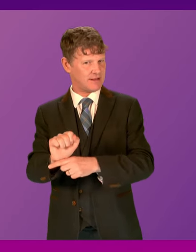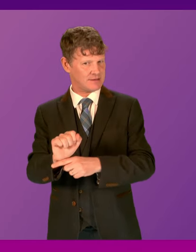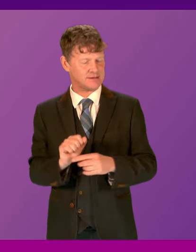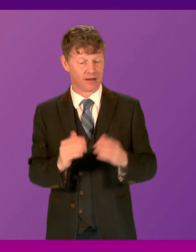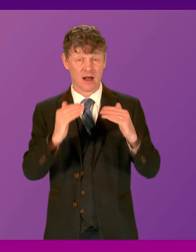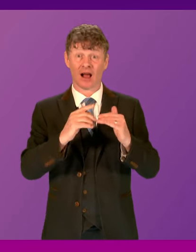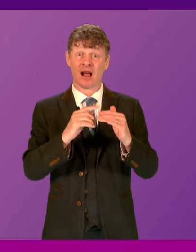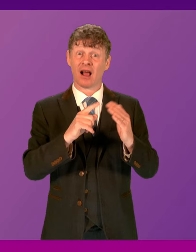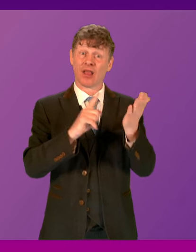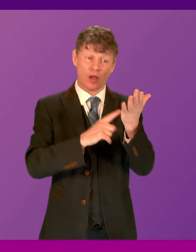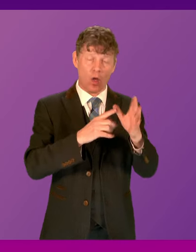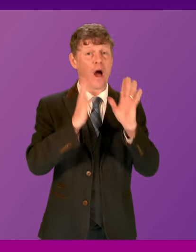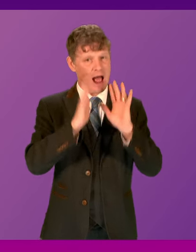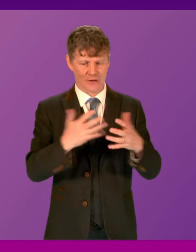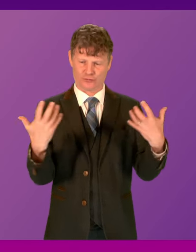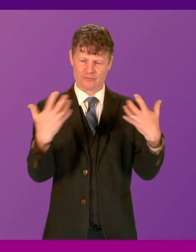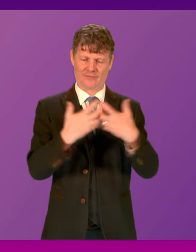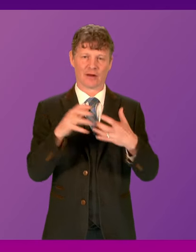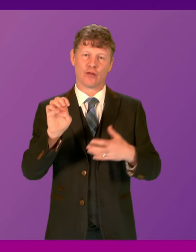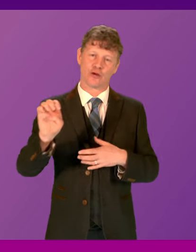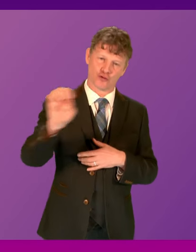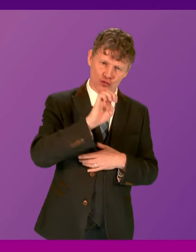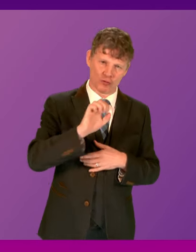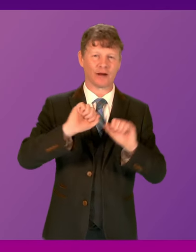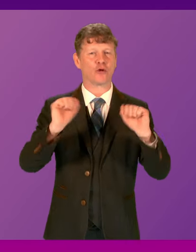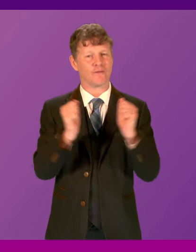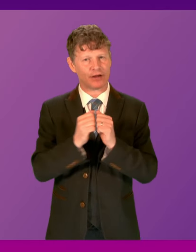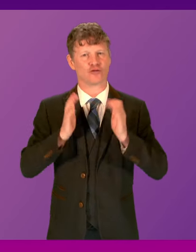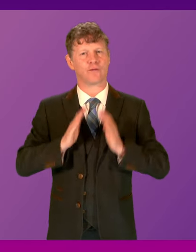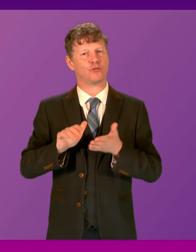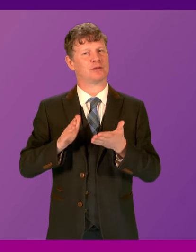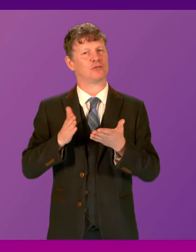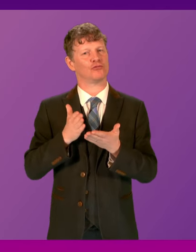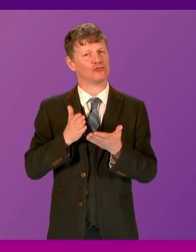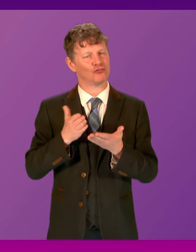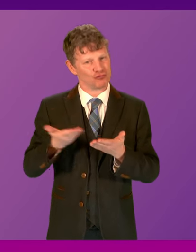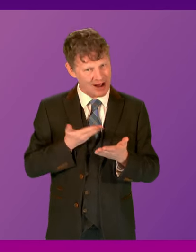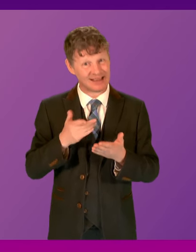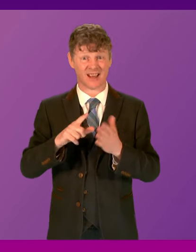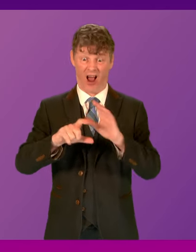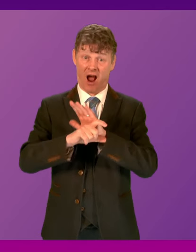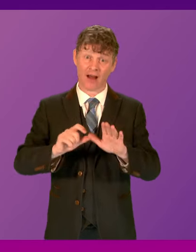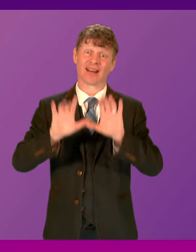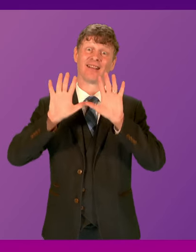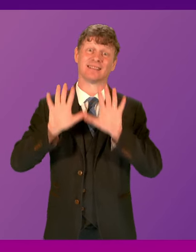comply with the European Convention on Human Rights, with article 10 being particularly important in this context. Therefore, there is already a triple lock of safeguards.